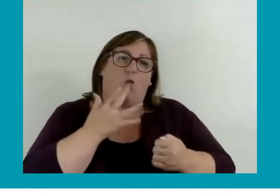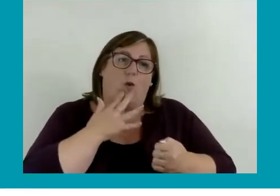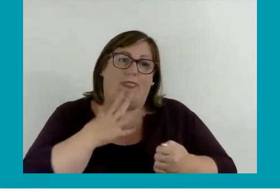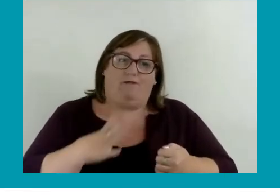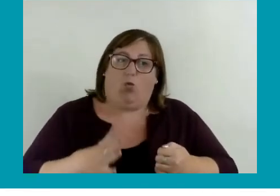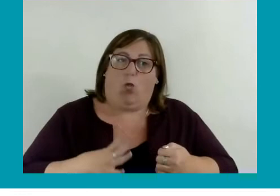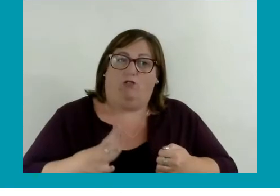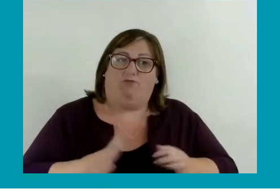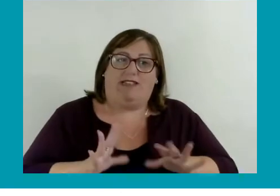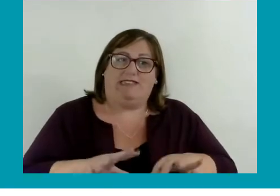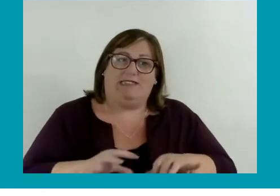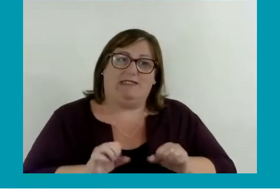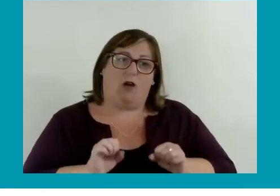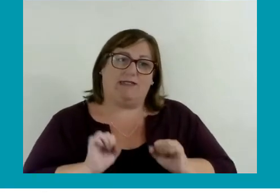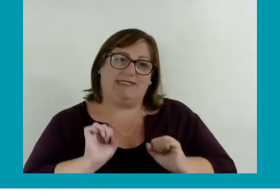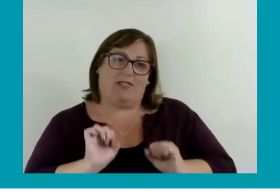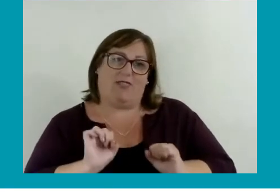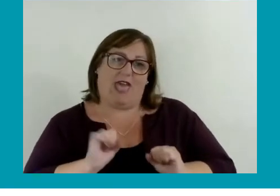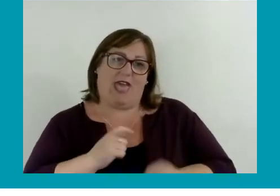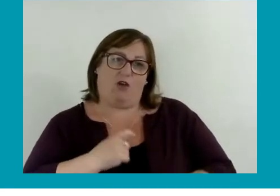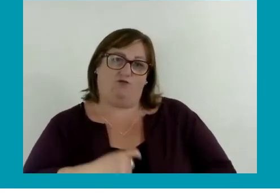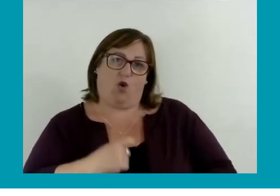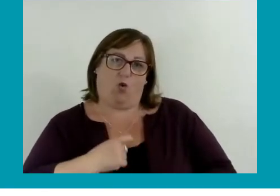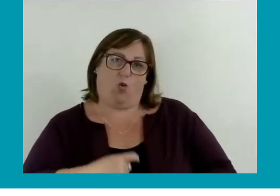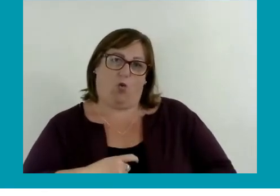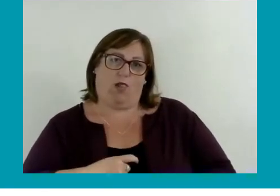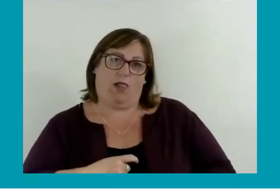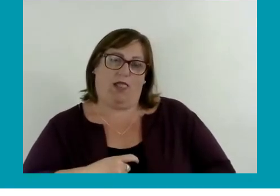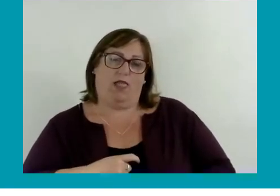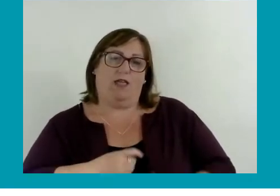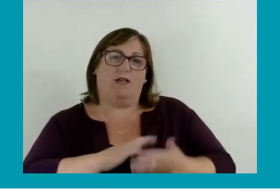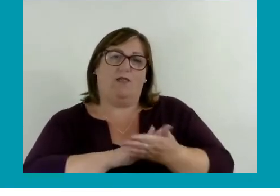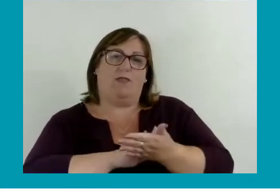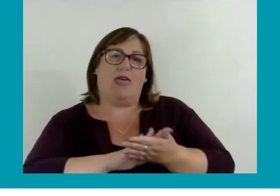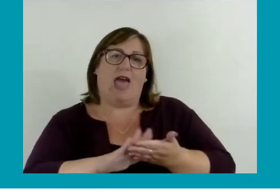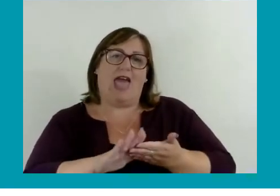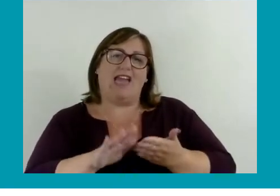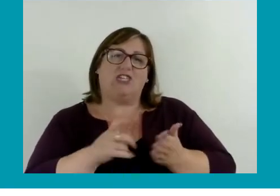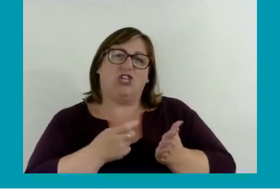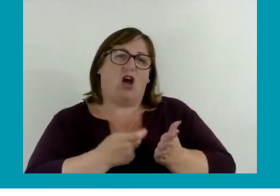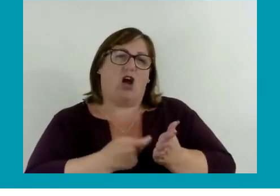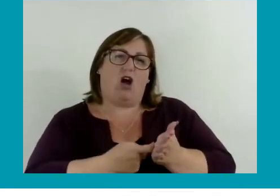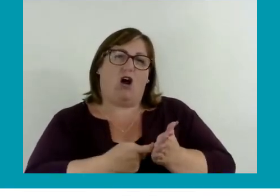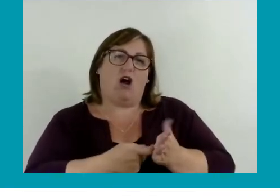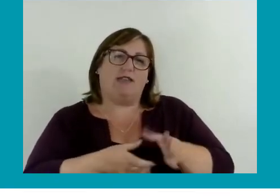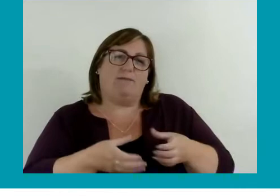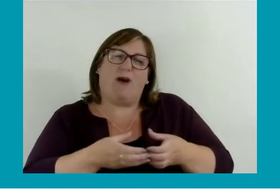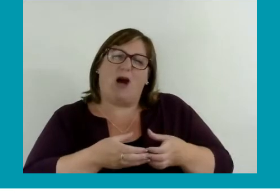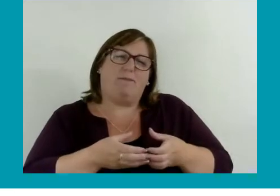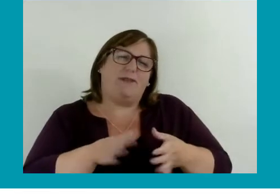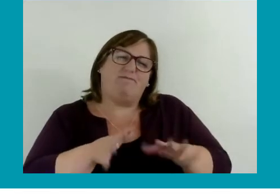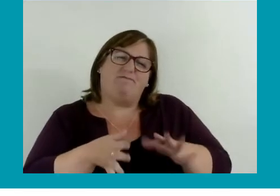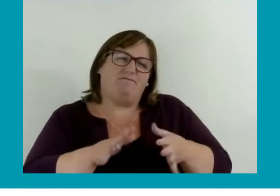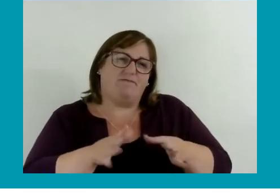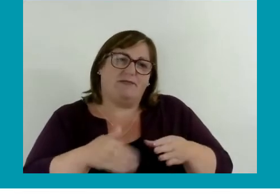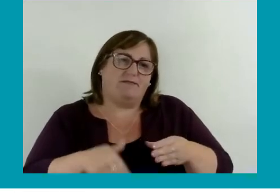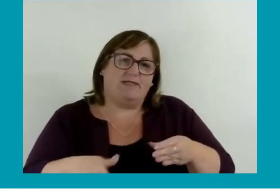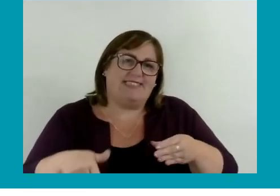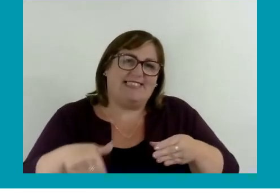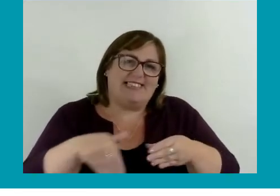knows it doesn't necessarily get involved because the the partner there i am saying partner again